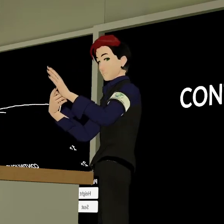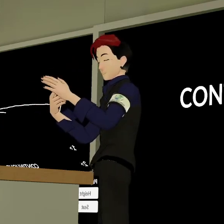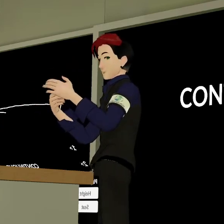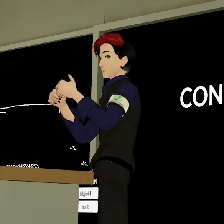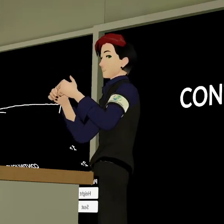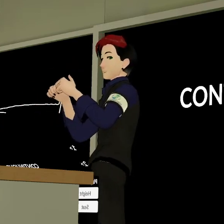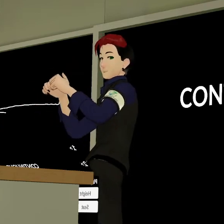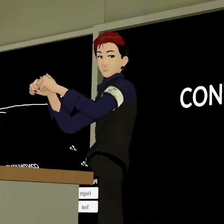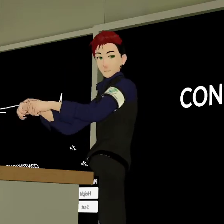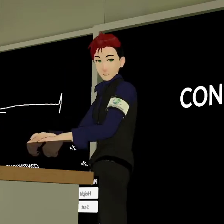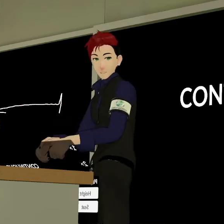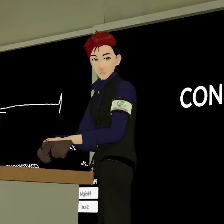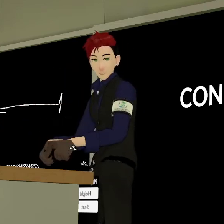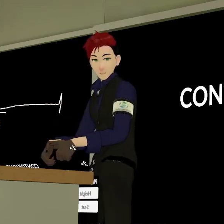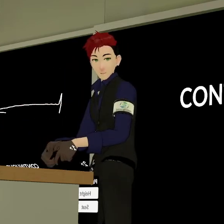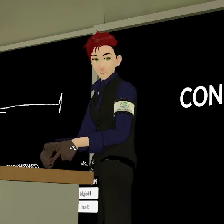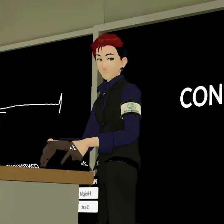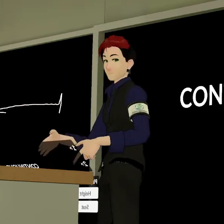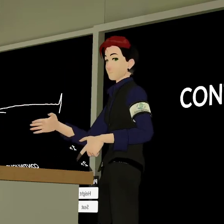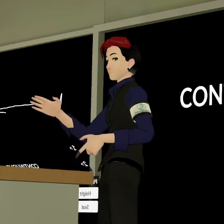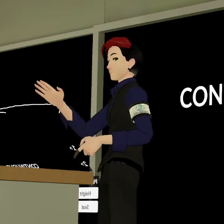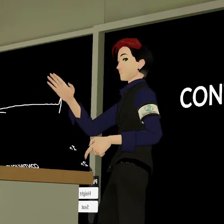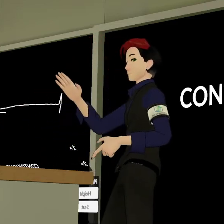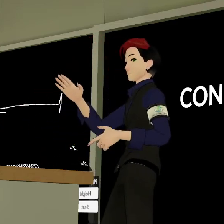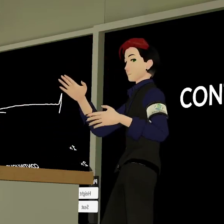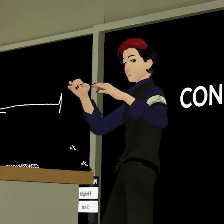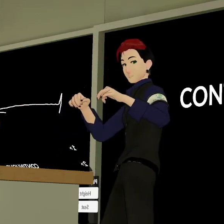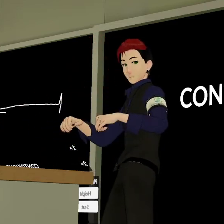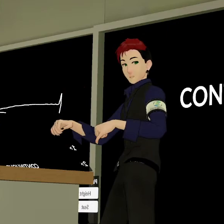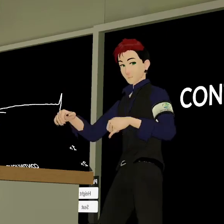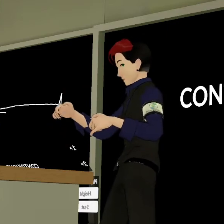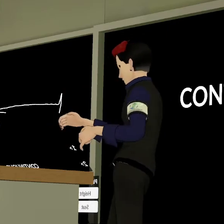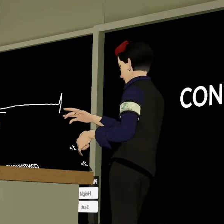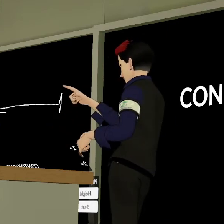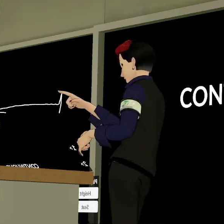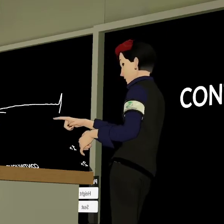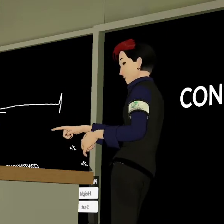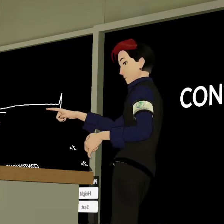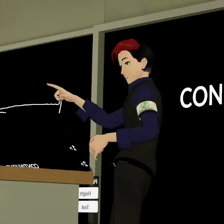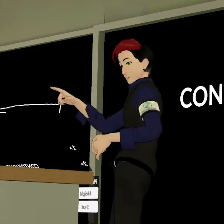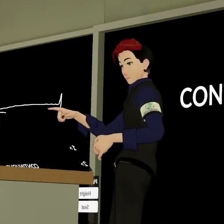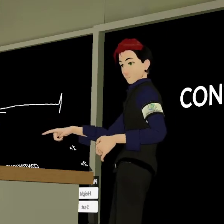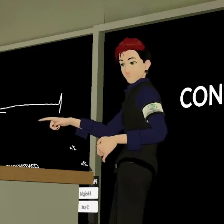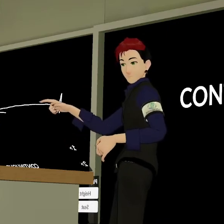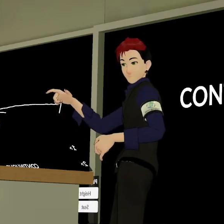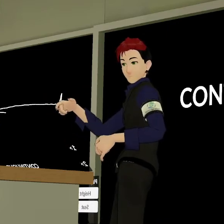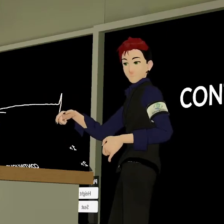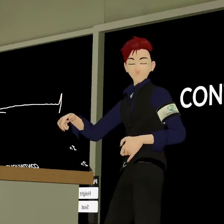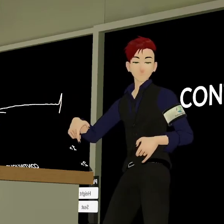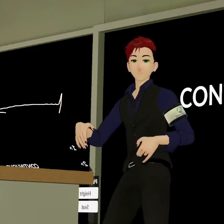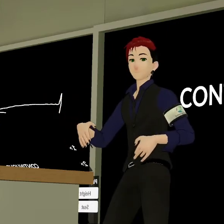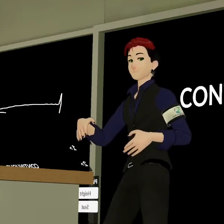shows that it keeps going forever it is to move that sign in a circle